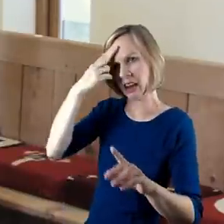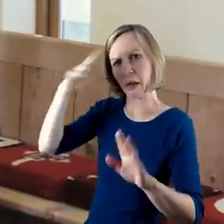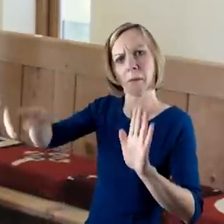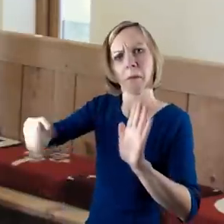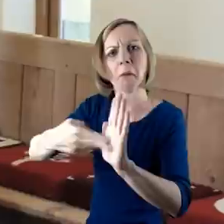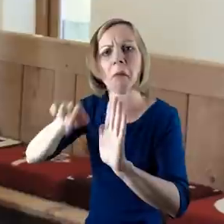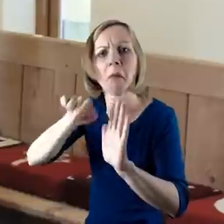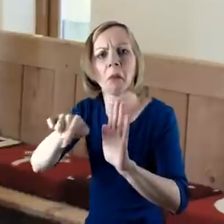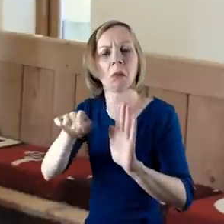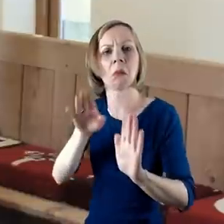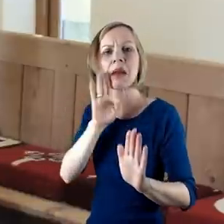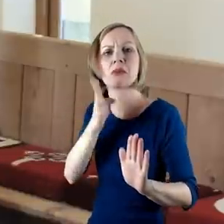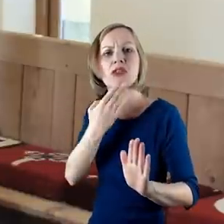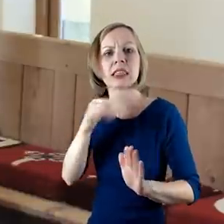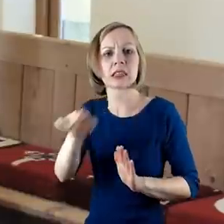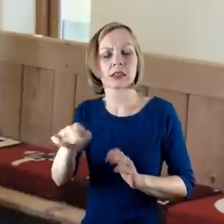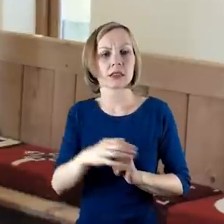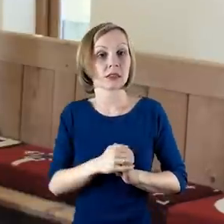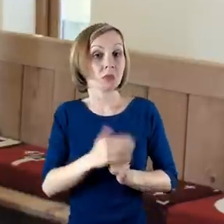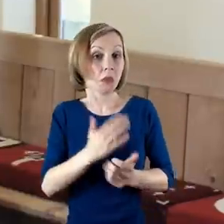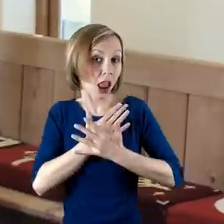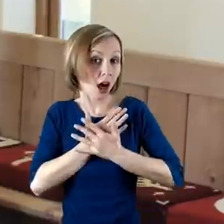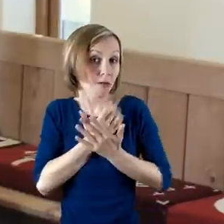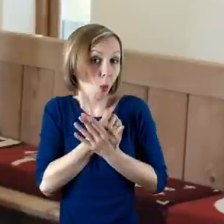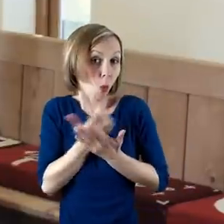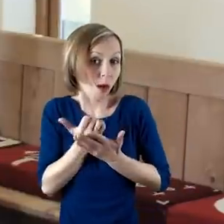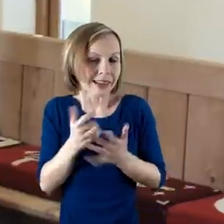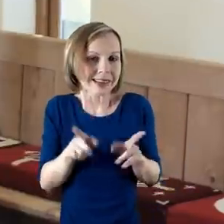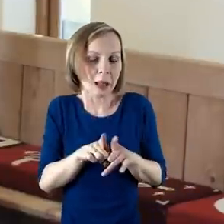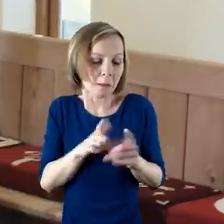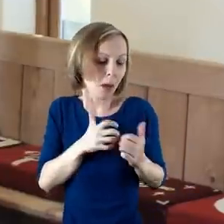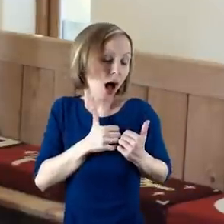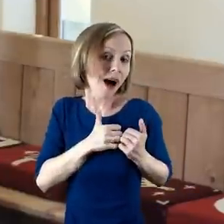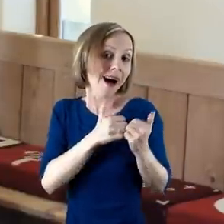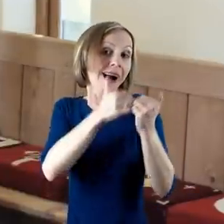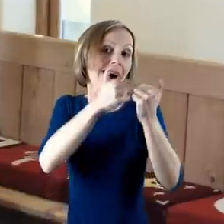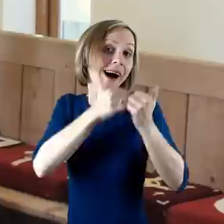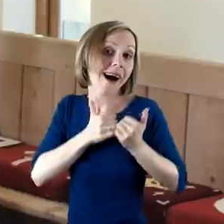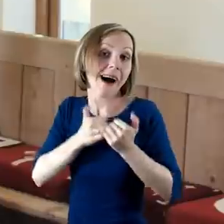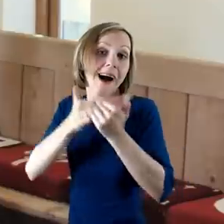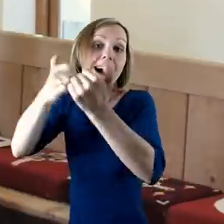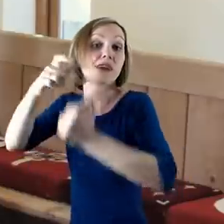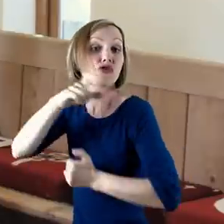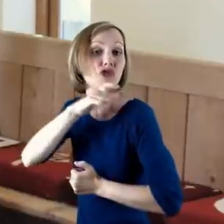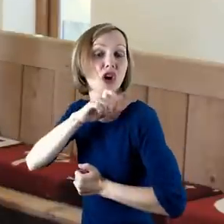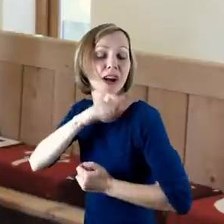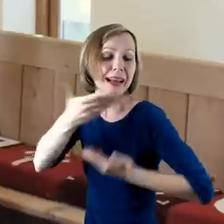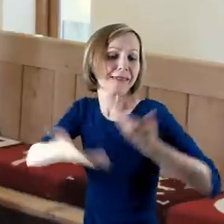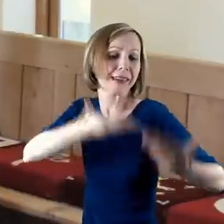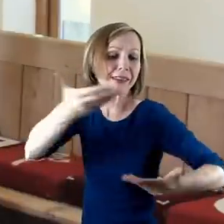But love doesn't always look like fluffy hearts and boxes of chocolates. As heavenly as chocolates are!